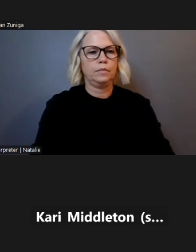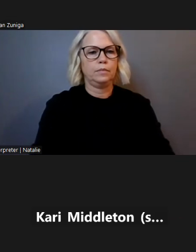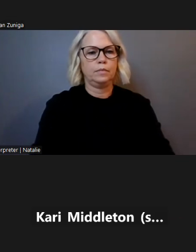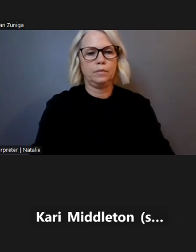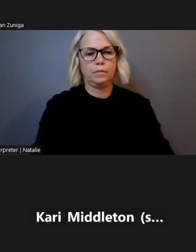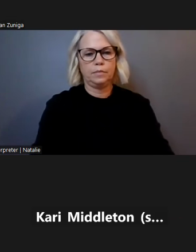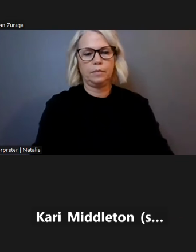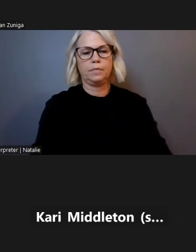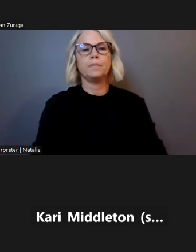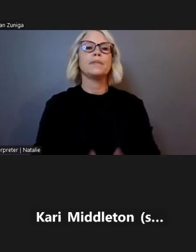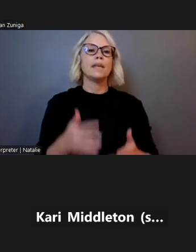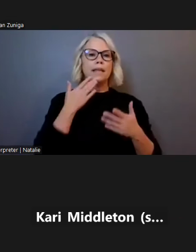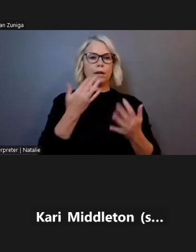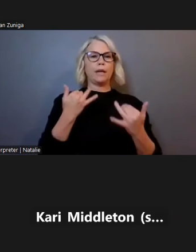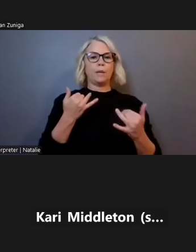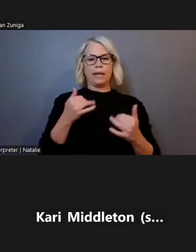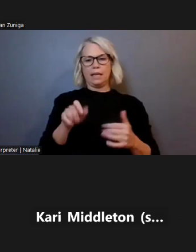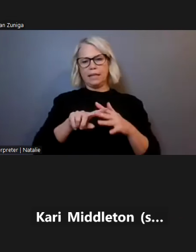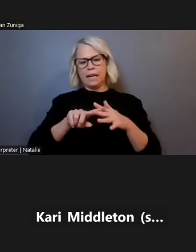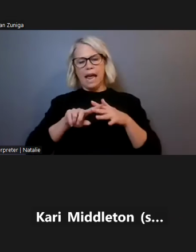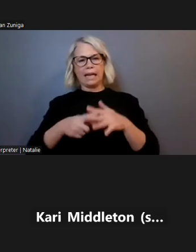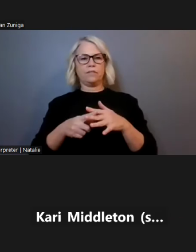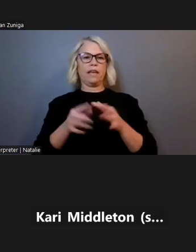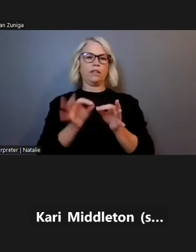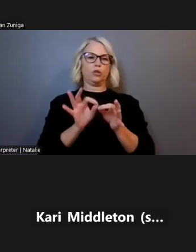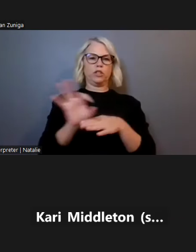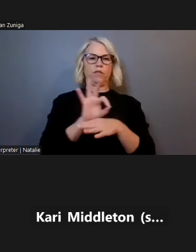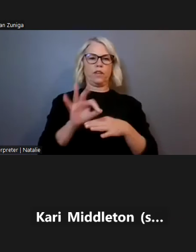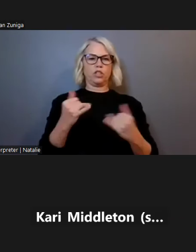Thank you very much, we can activate that interpretation function now.